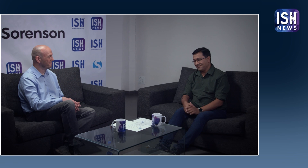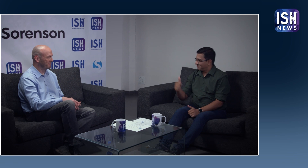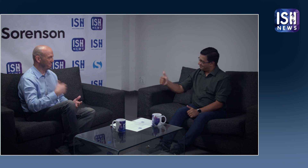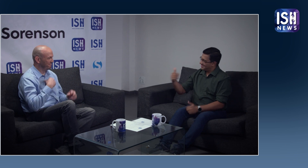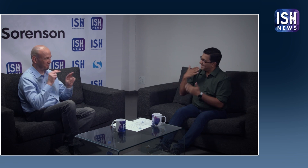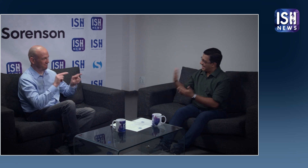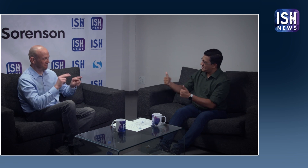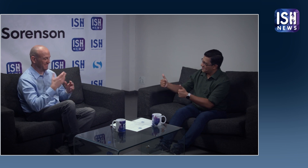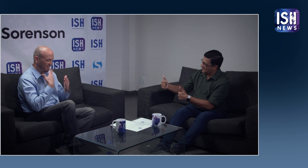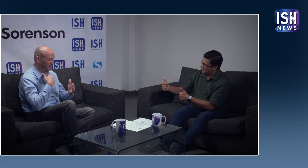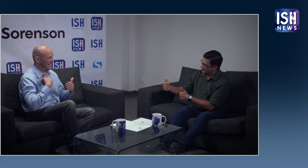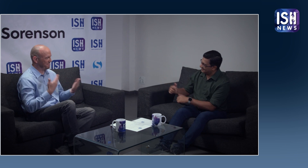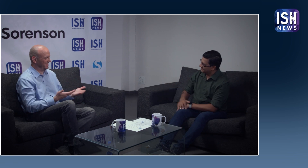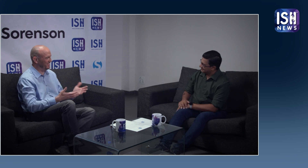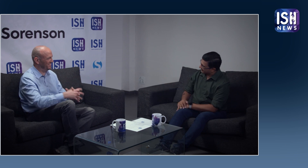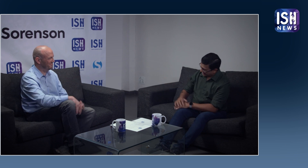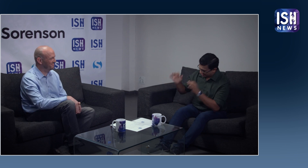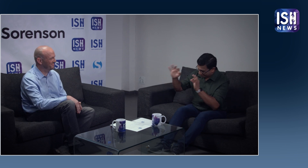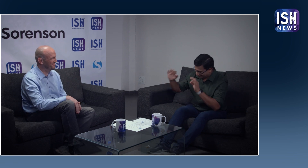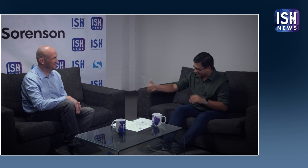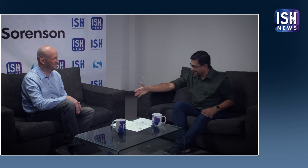Thank you! Happy to be here! Great!